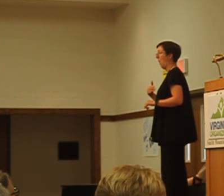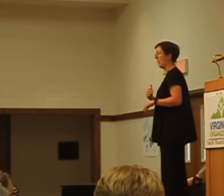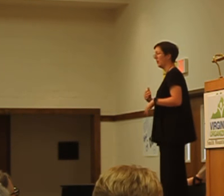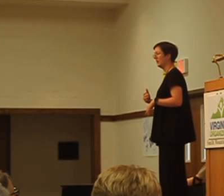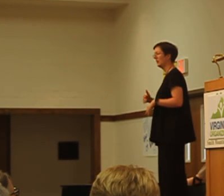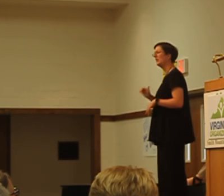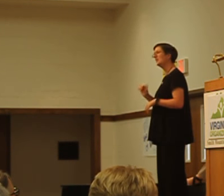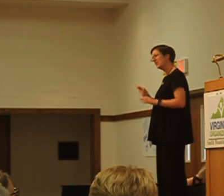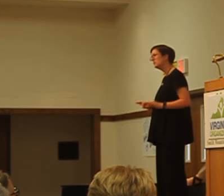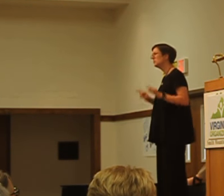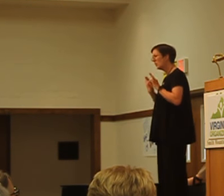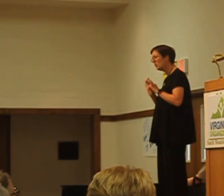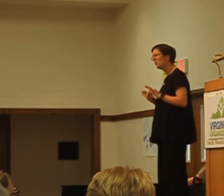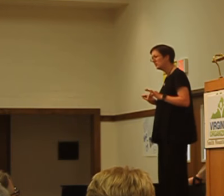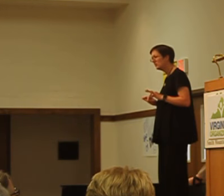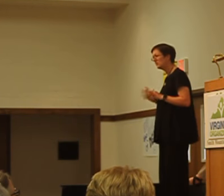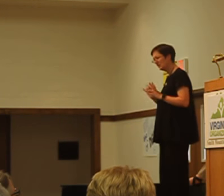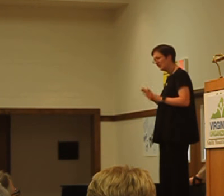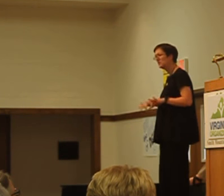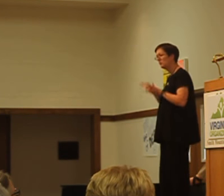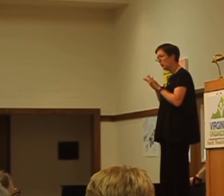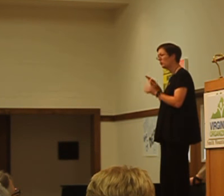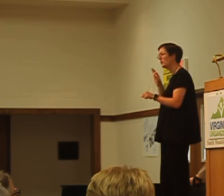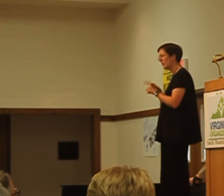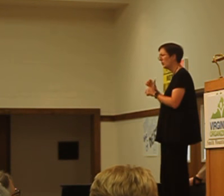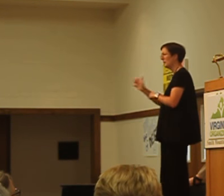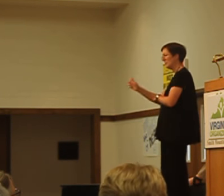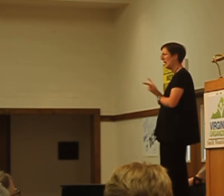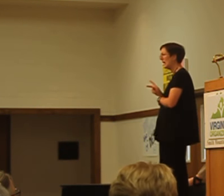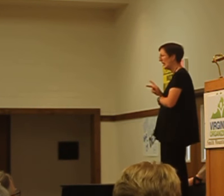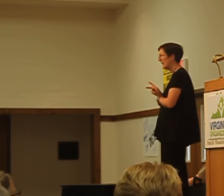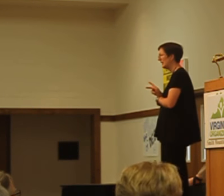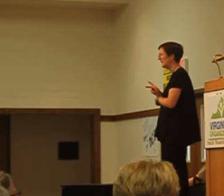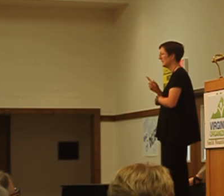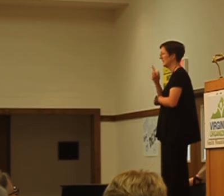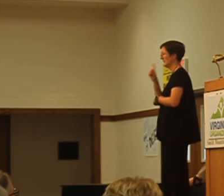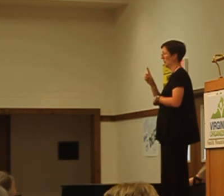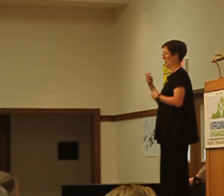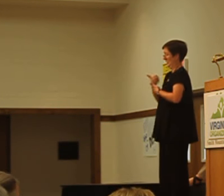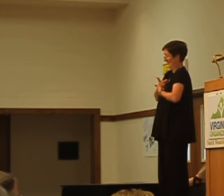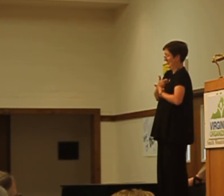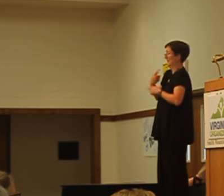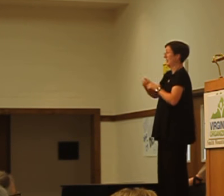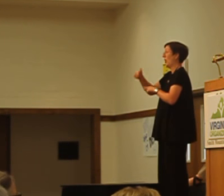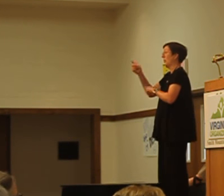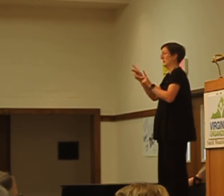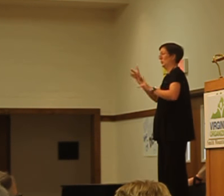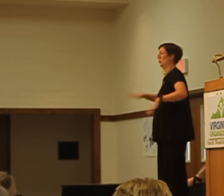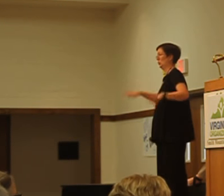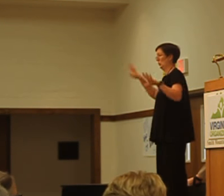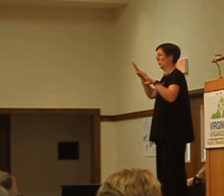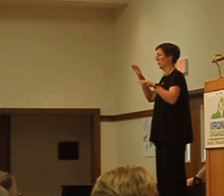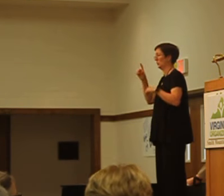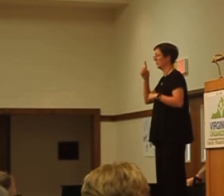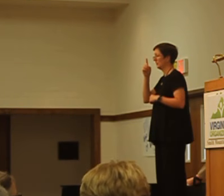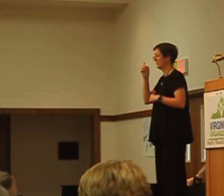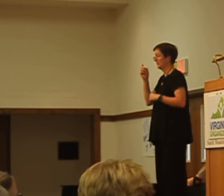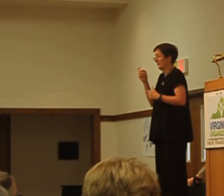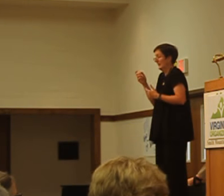It's important and it's very beneficial to not only just you but to other people too, because a lot of people may not know